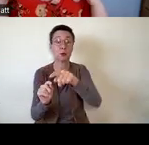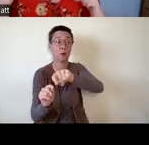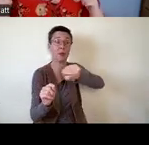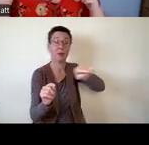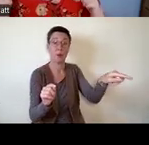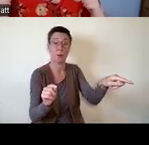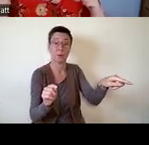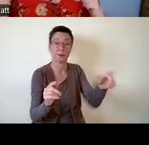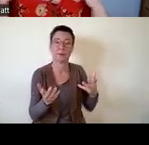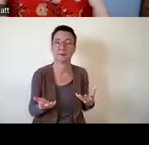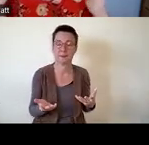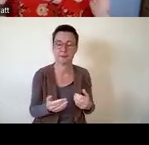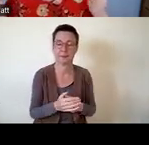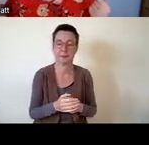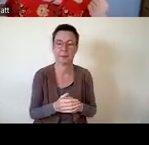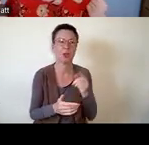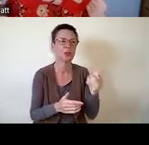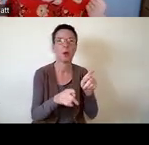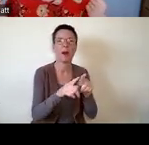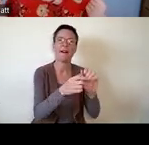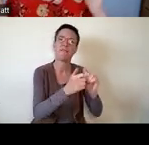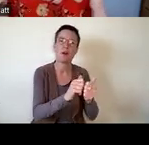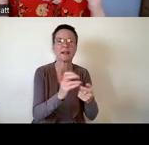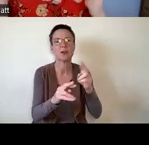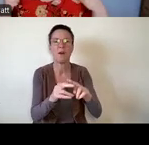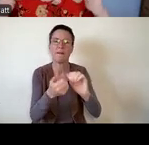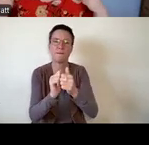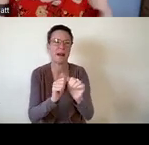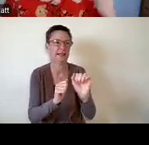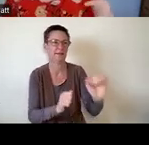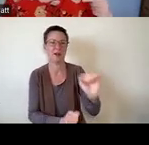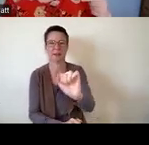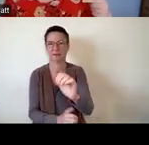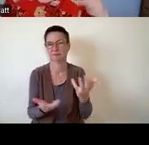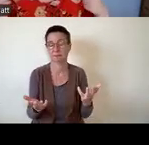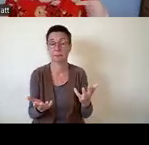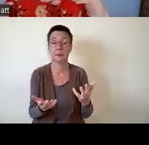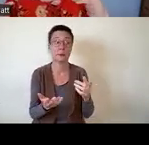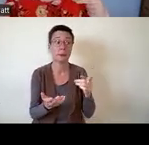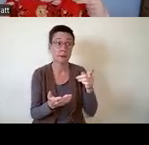It's basically a friend of a friend. It has to be doing well to be shown to them.